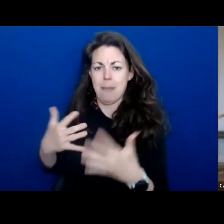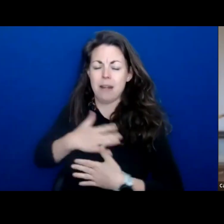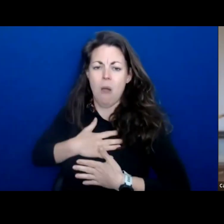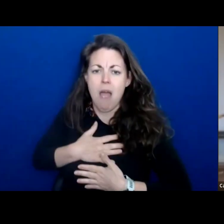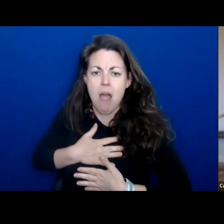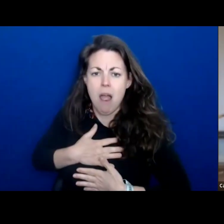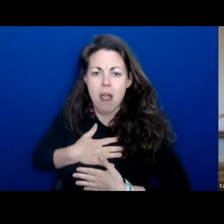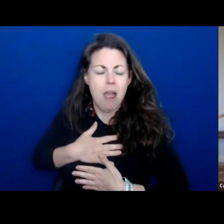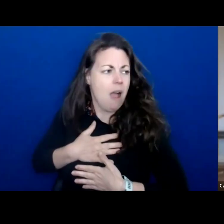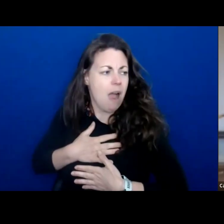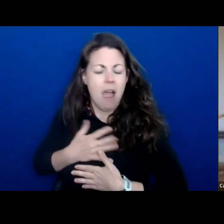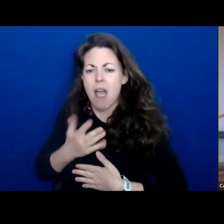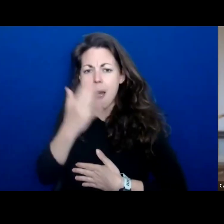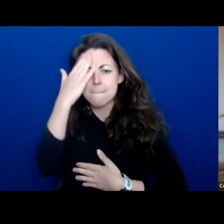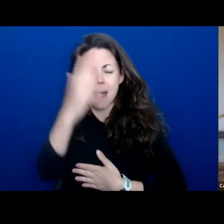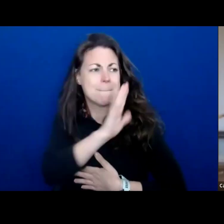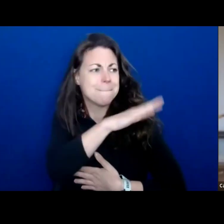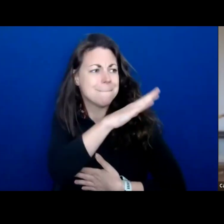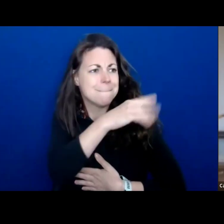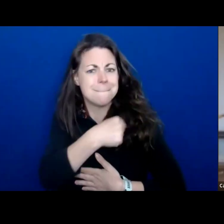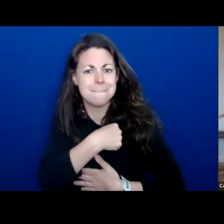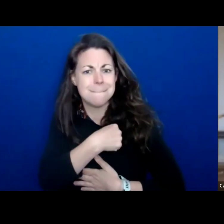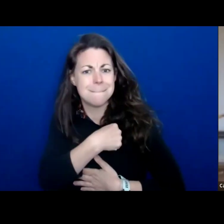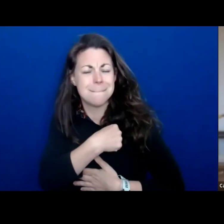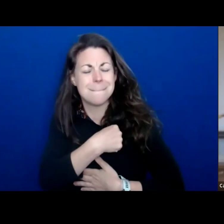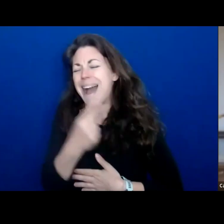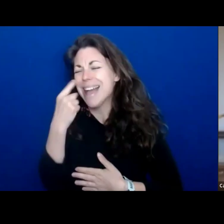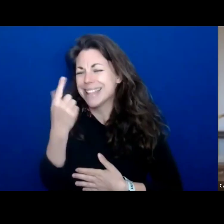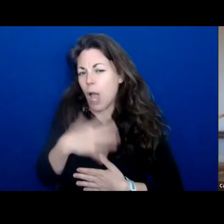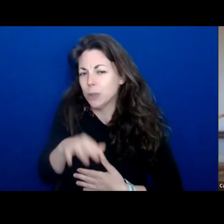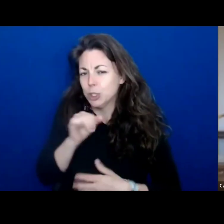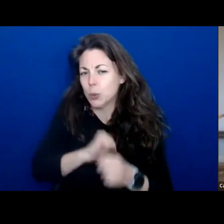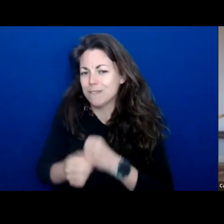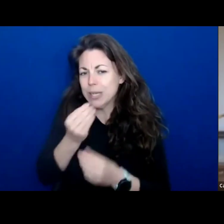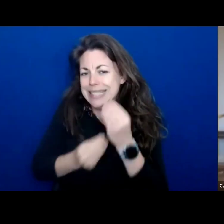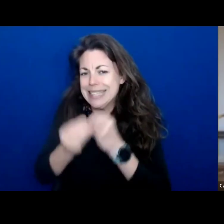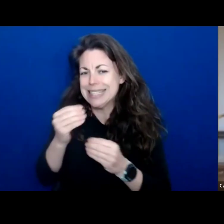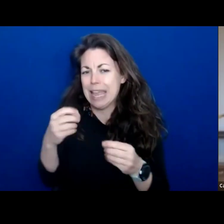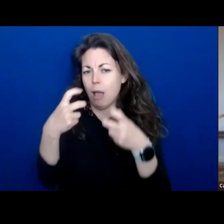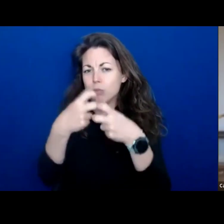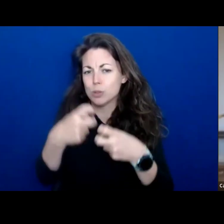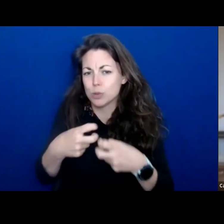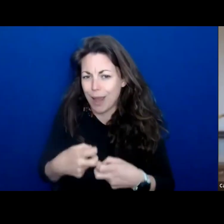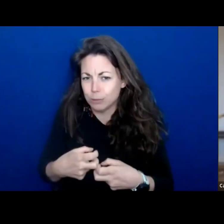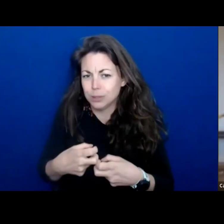mom and I said, I probably wanted to get out of eating my Brussels sprouts that she probably boiled and I did not like at the time. I said,